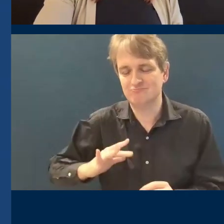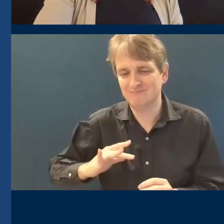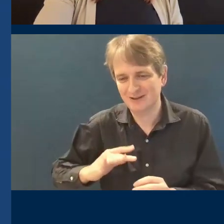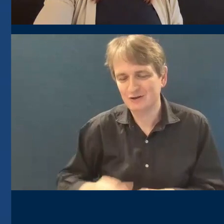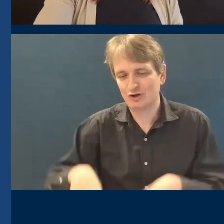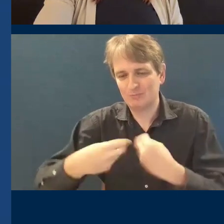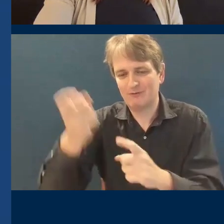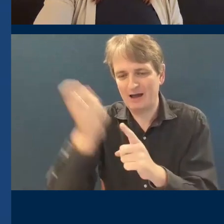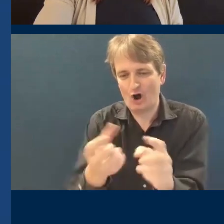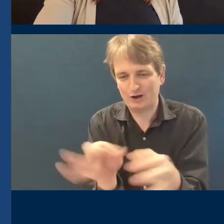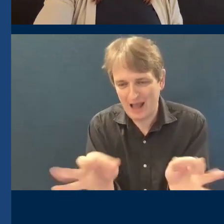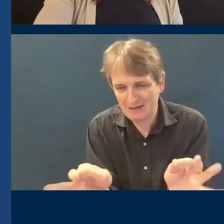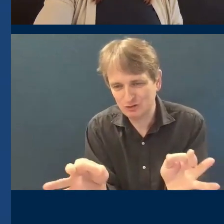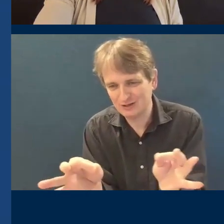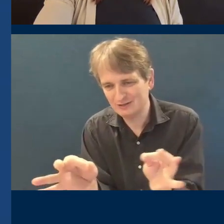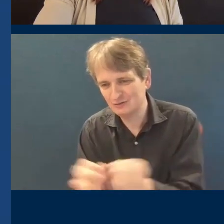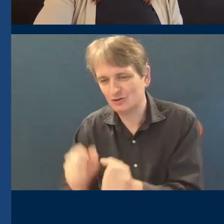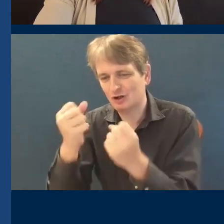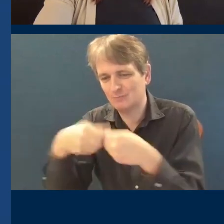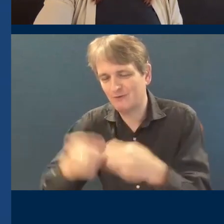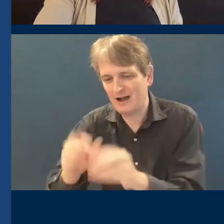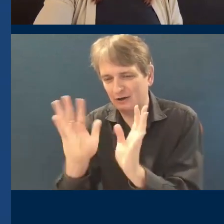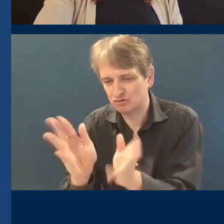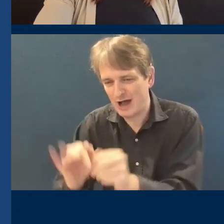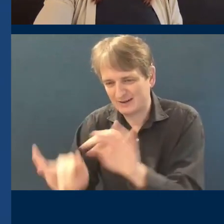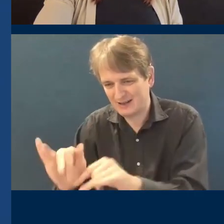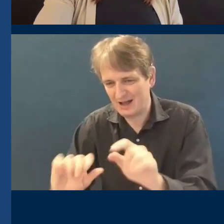Video conferencing is really great for that. It has automatic captioning.